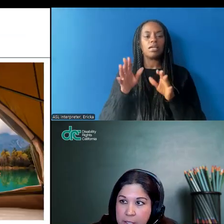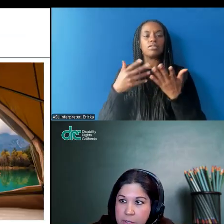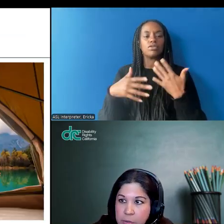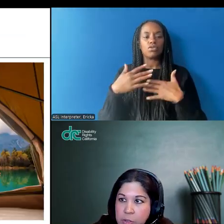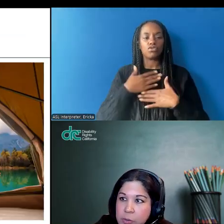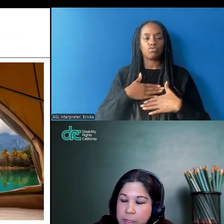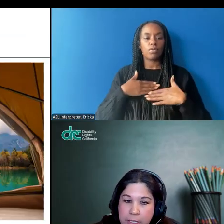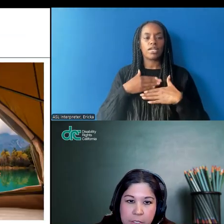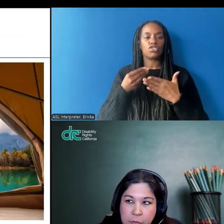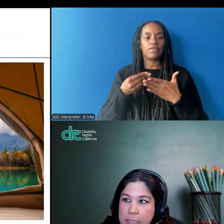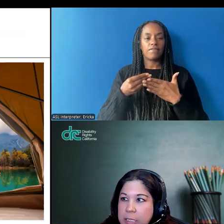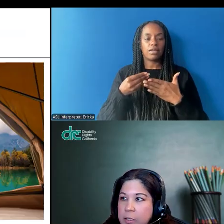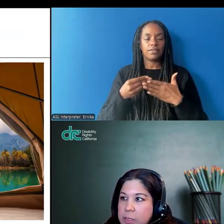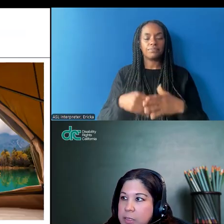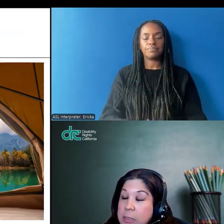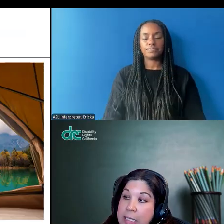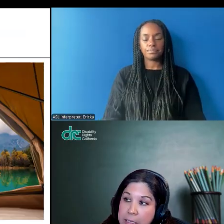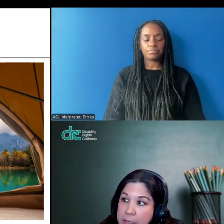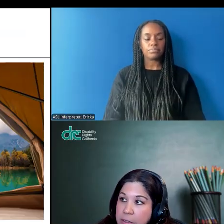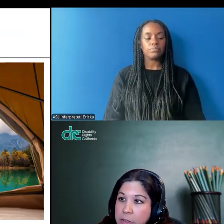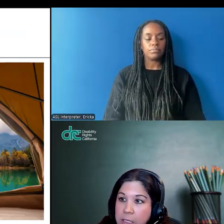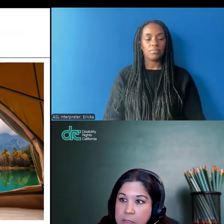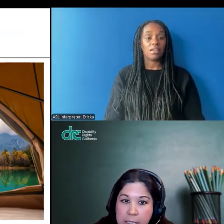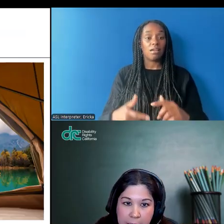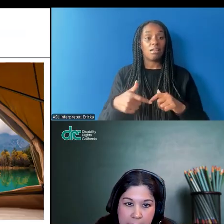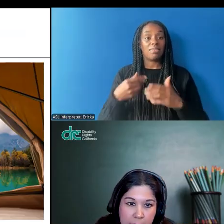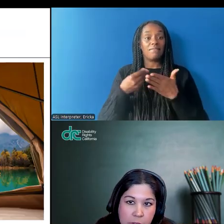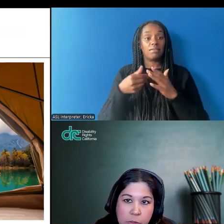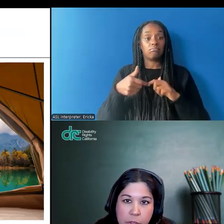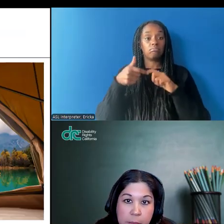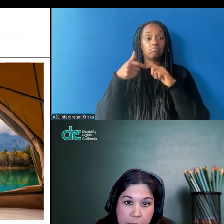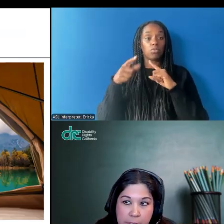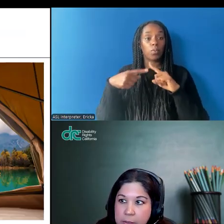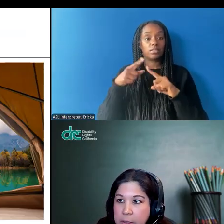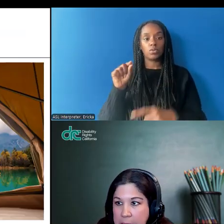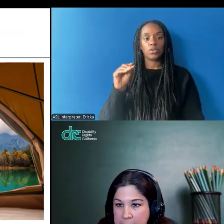So social recreation funding was suspended in 2009 due to budget cuts.